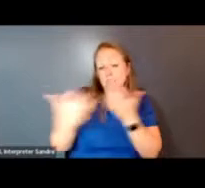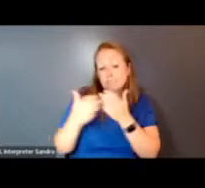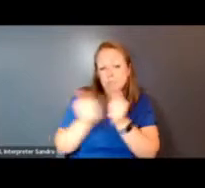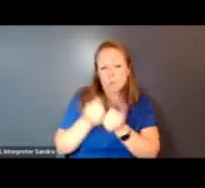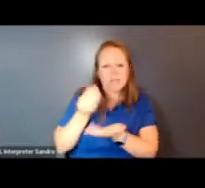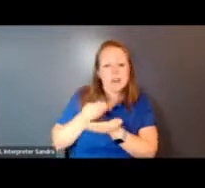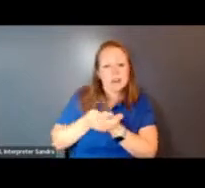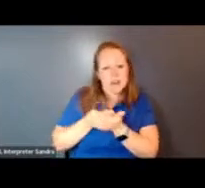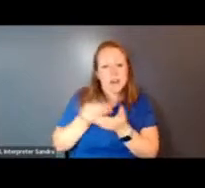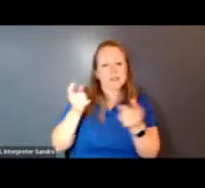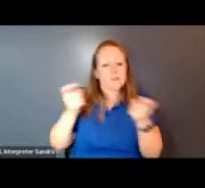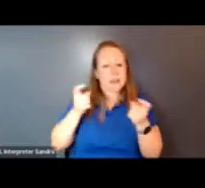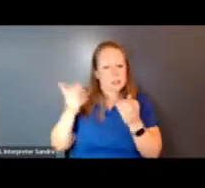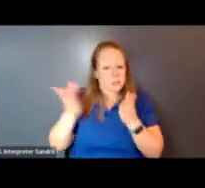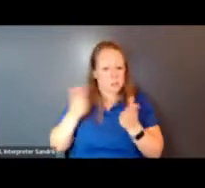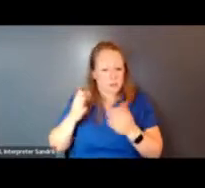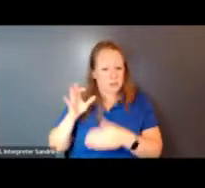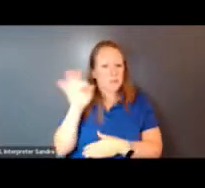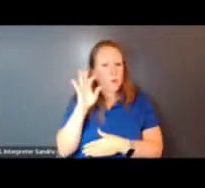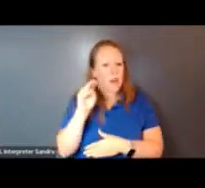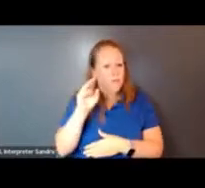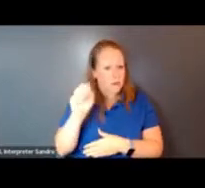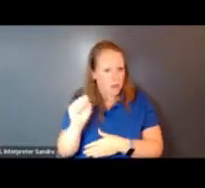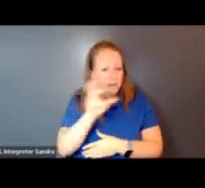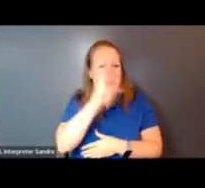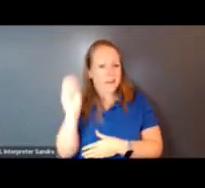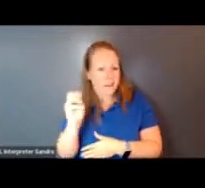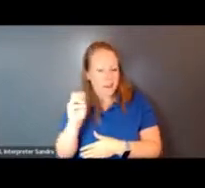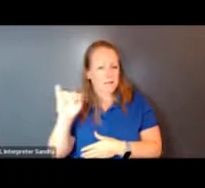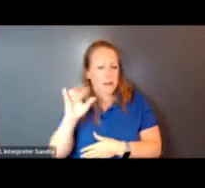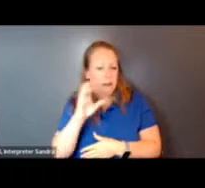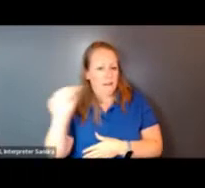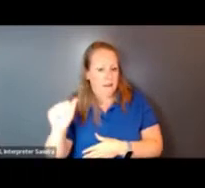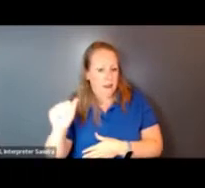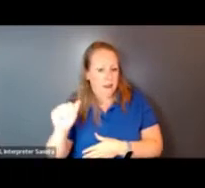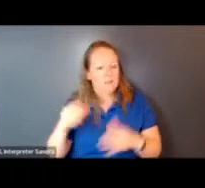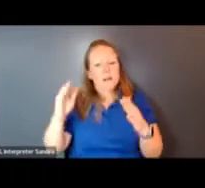providing the FMS, they also support I&A, or a managed care organization might be